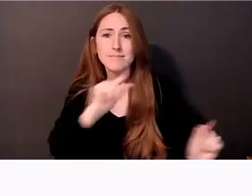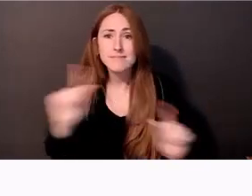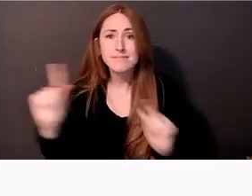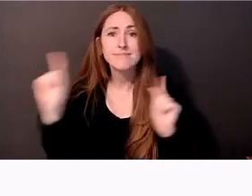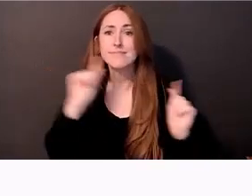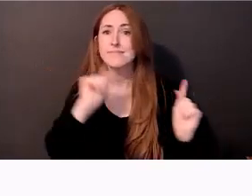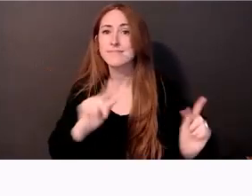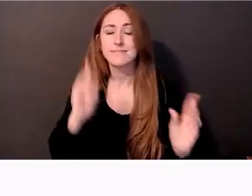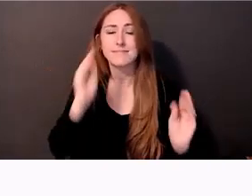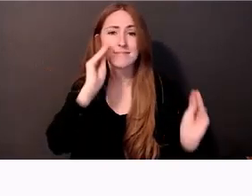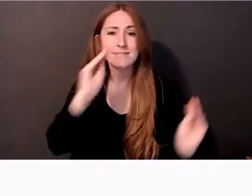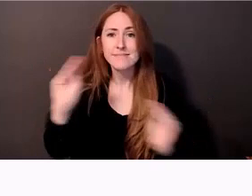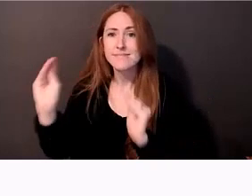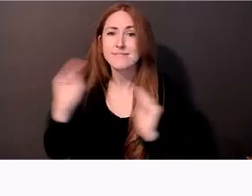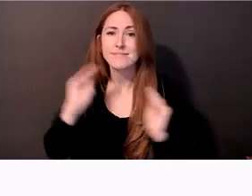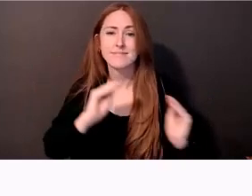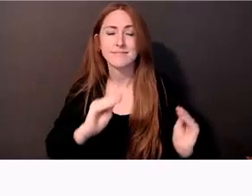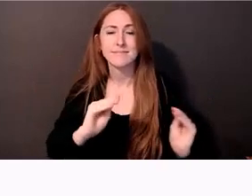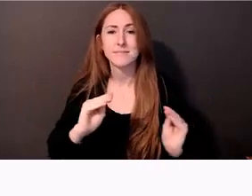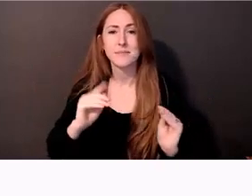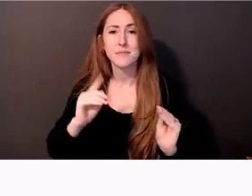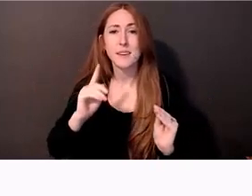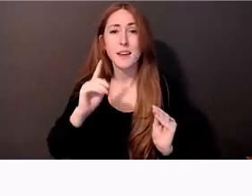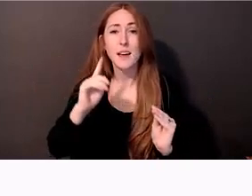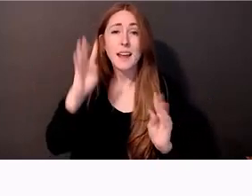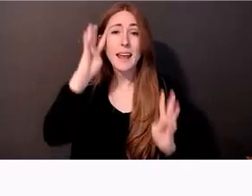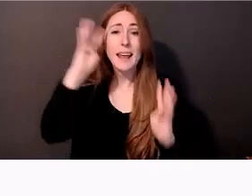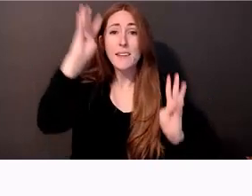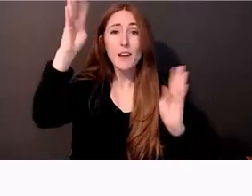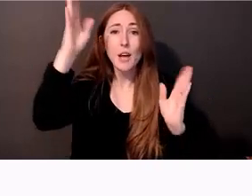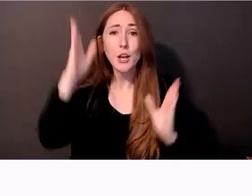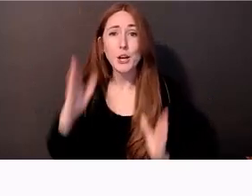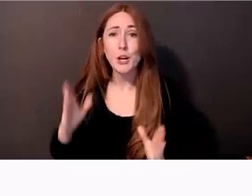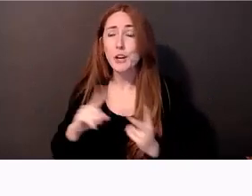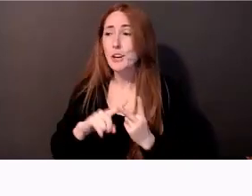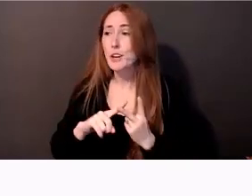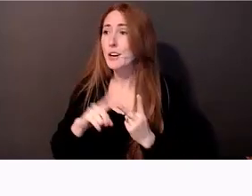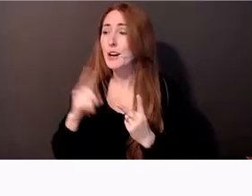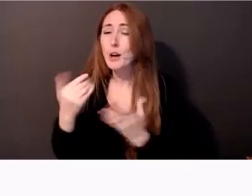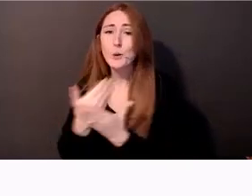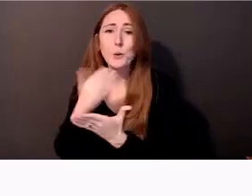really neat, an innovator, or a paper, or anything.